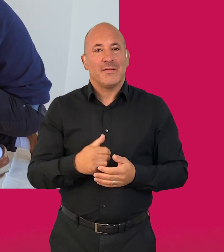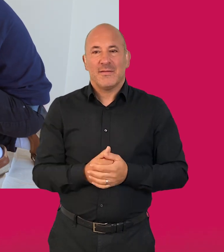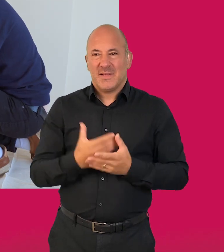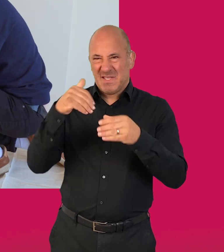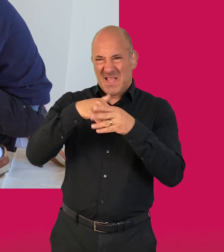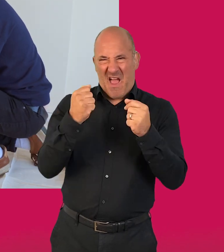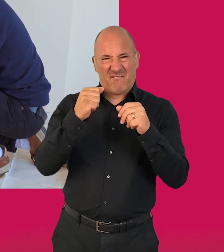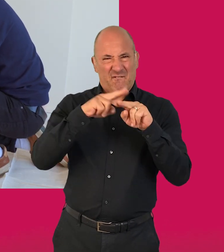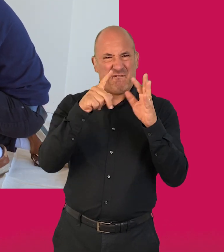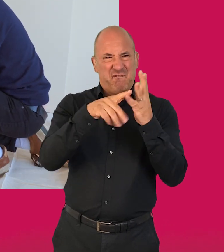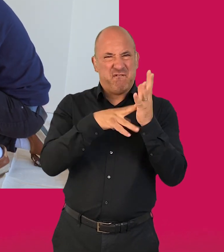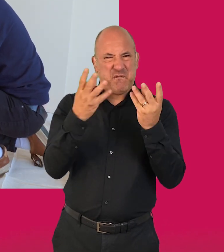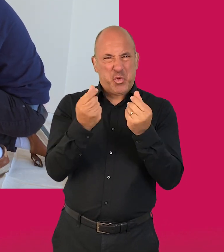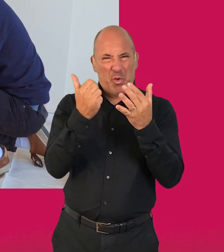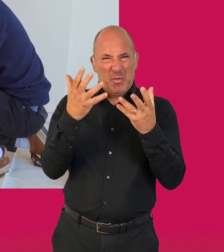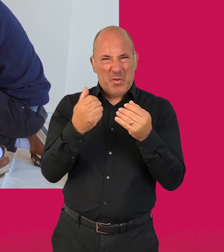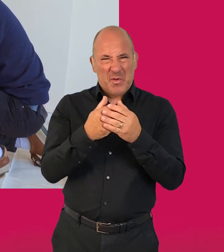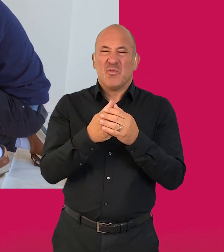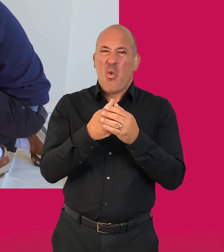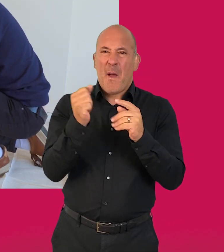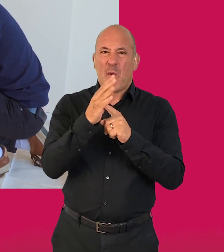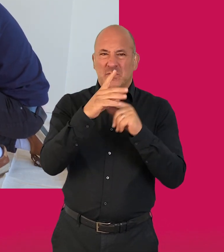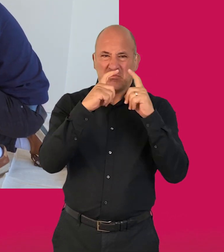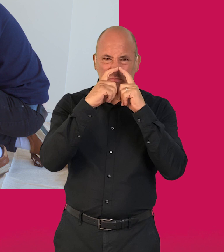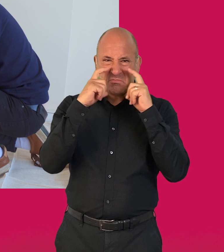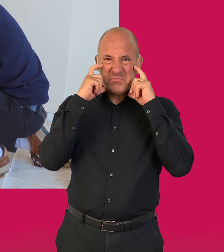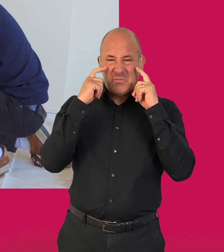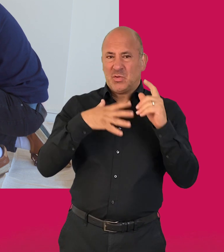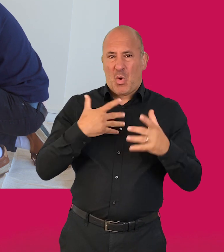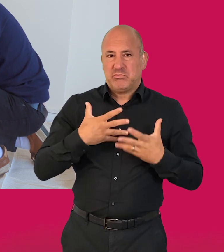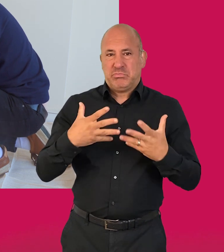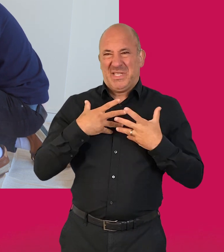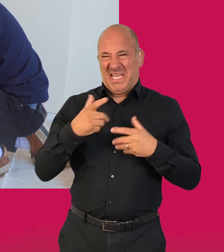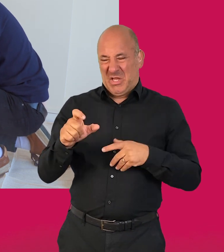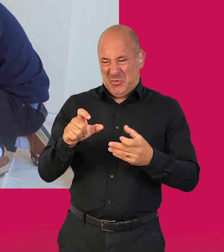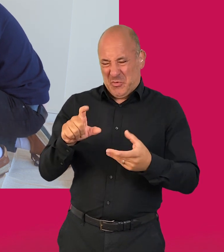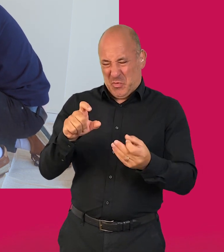This spray contains noxious fumes, so make sure you wear a mask to stop you breathing in the fumes.